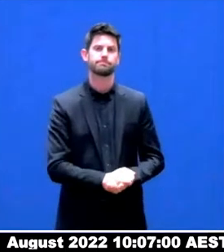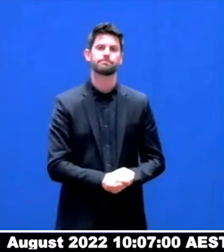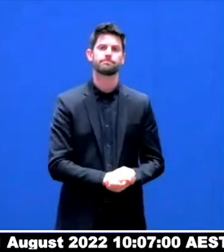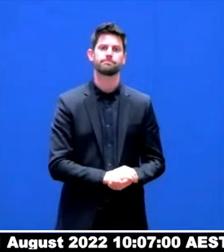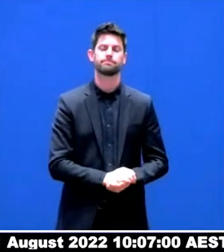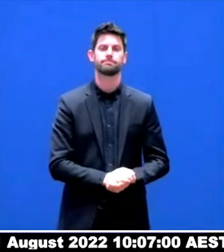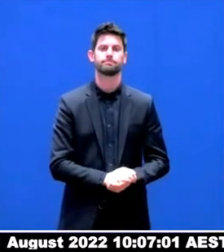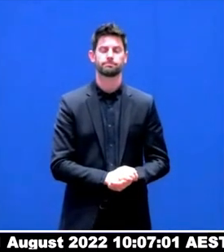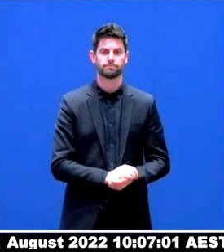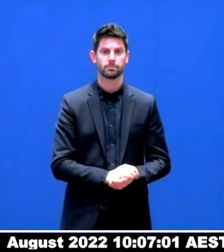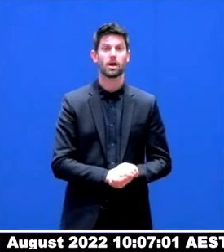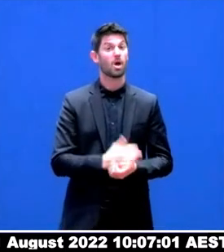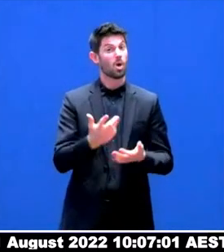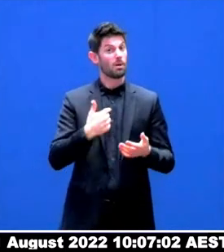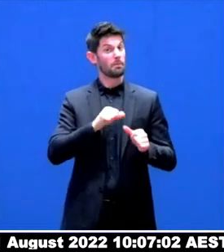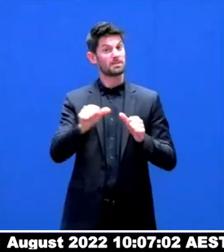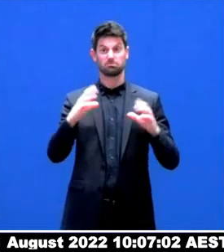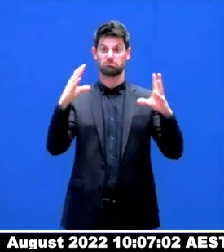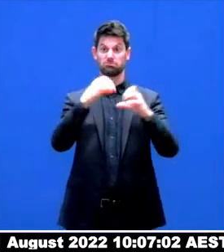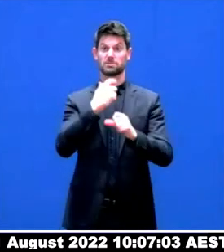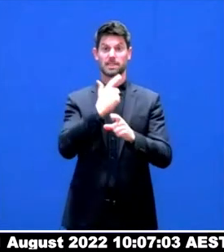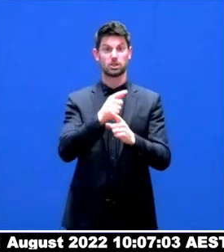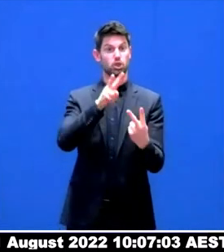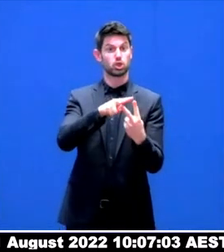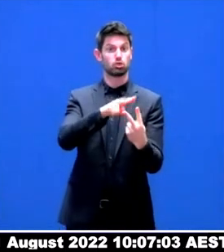So, it's best thought of as two main responsibilities, one in relation to